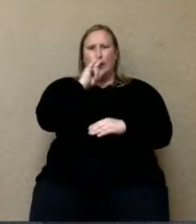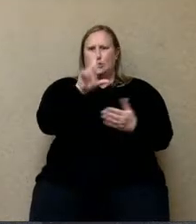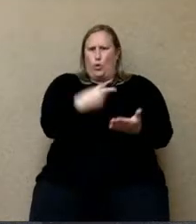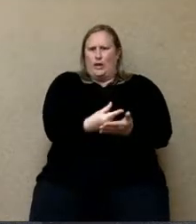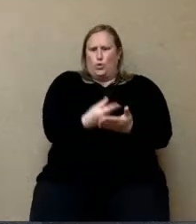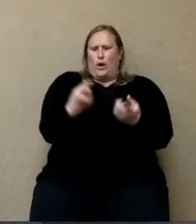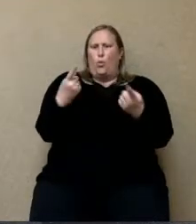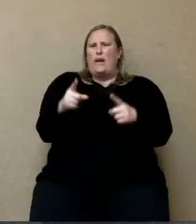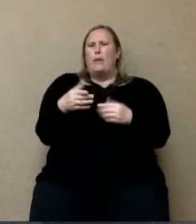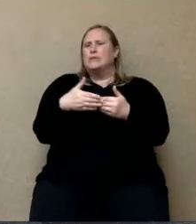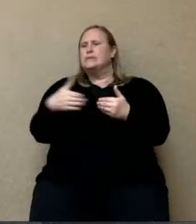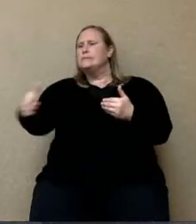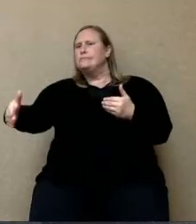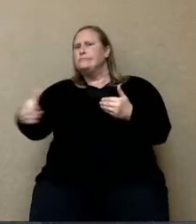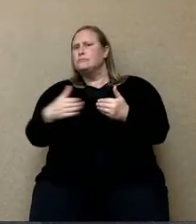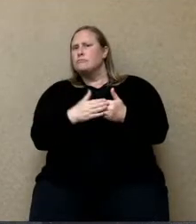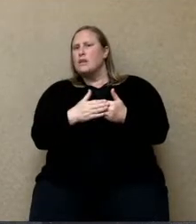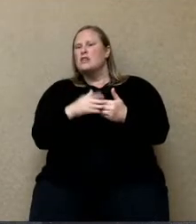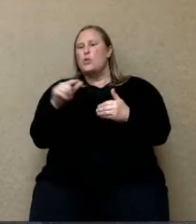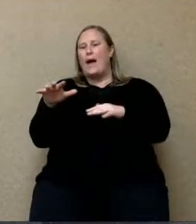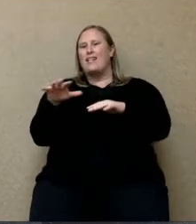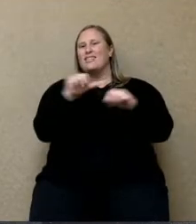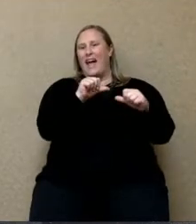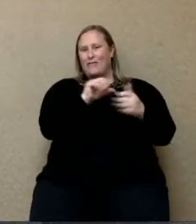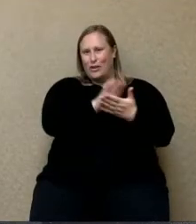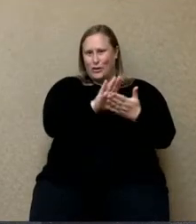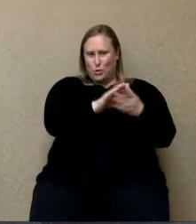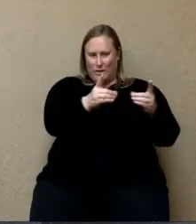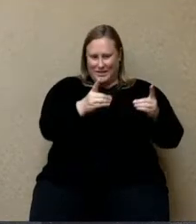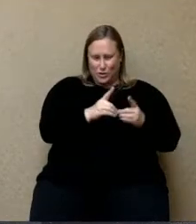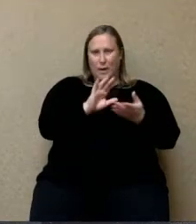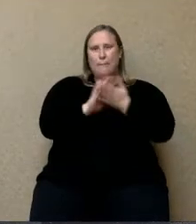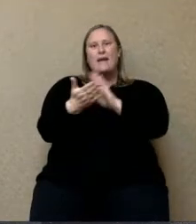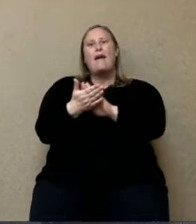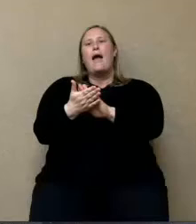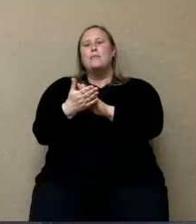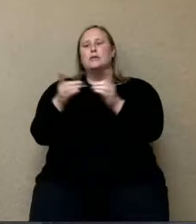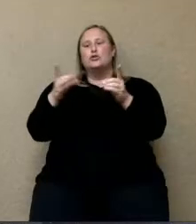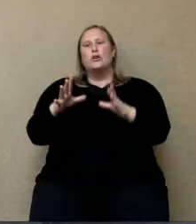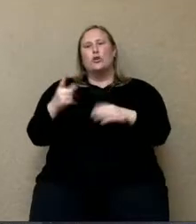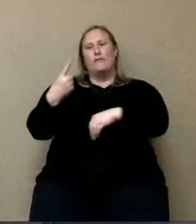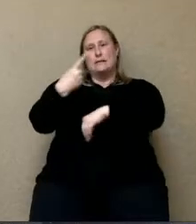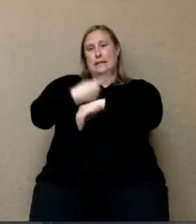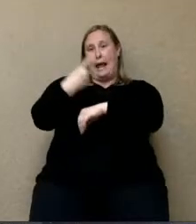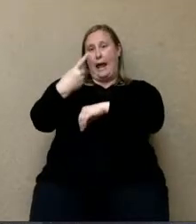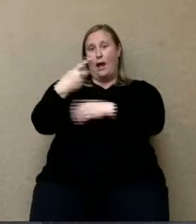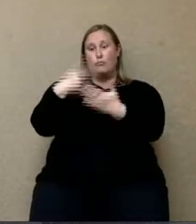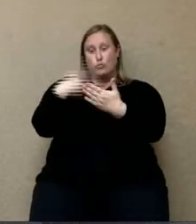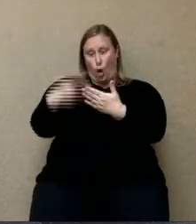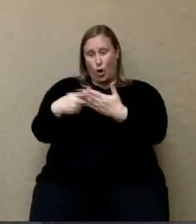And left the district and became a director of a day program, which is the best thing I ever did, so if